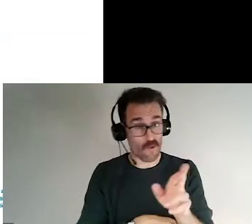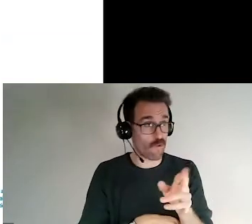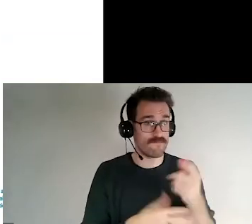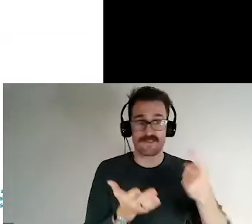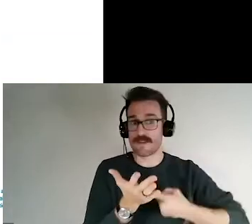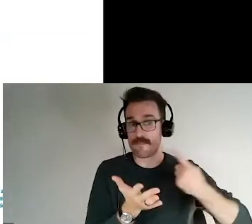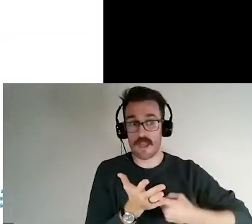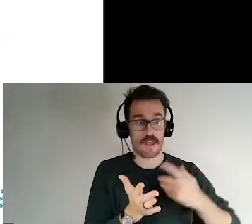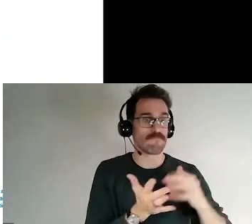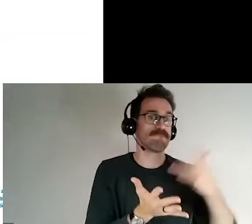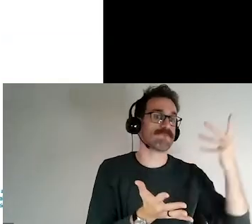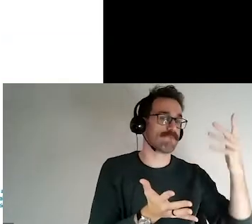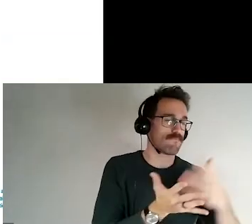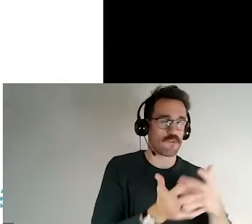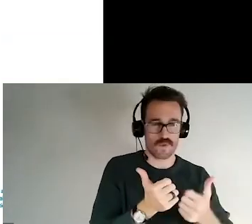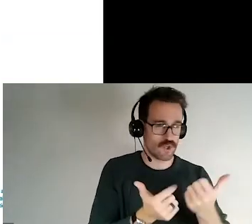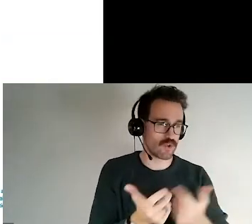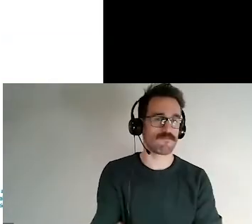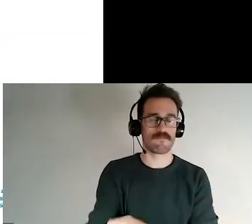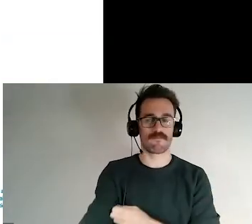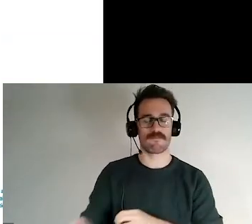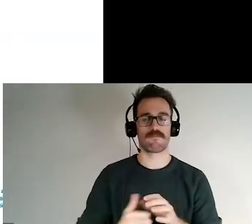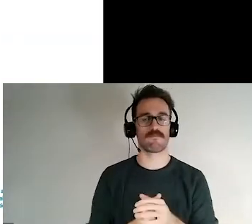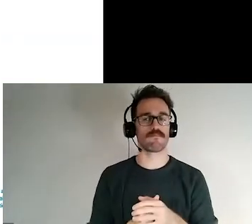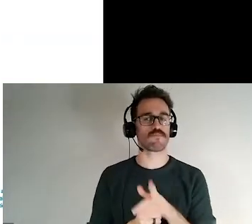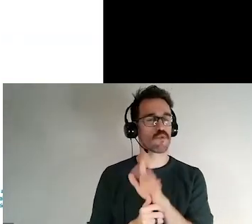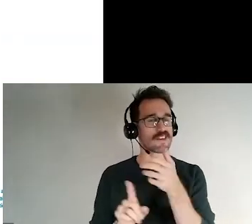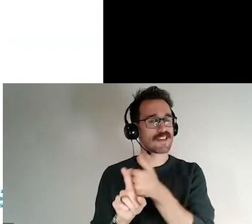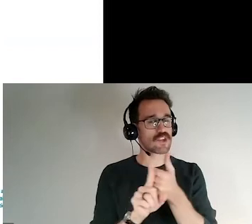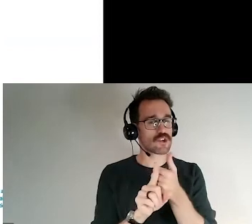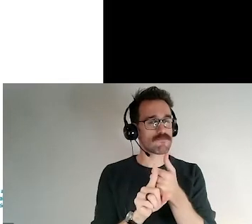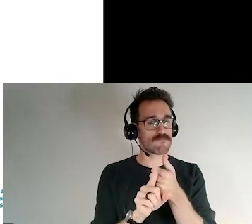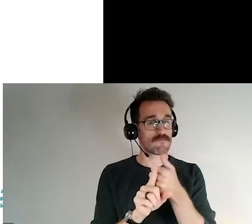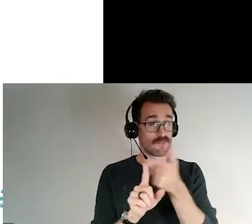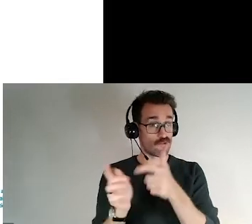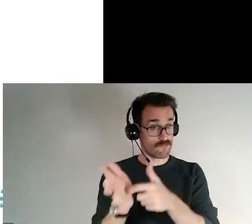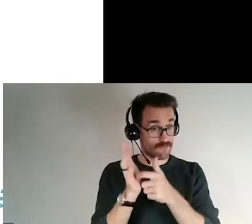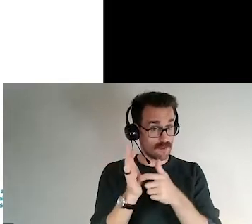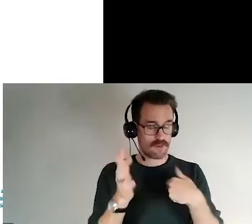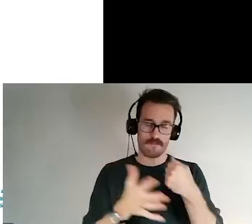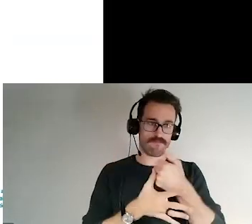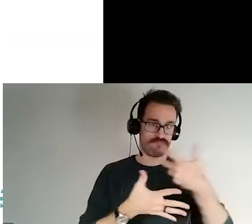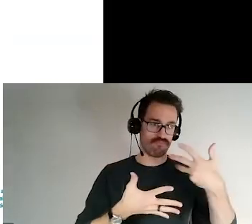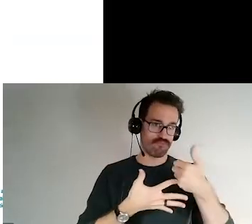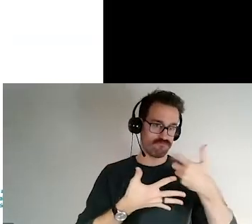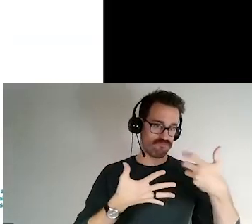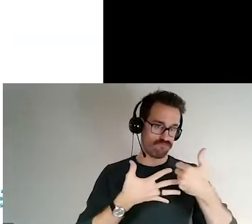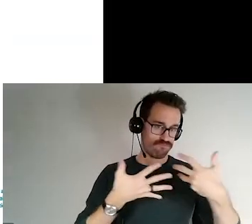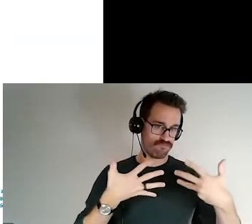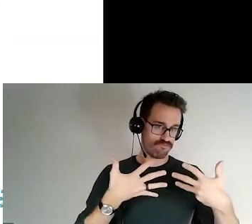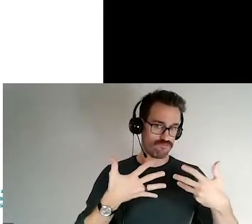again? So for each of these job demands that's what you would see. The blue demand at the bottom